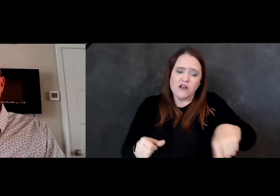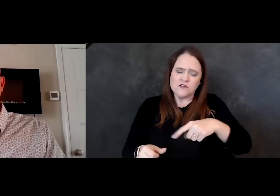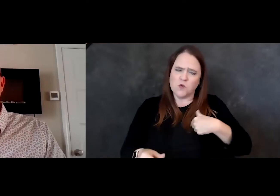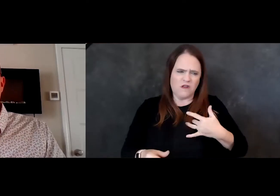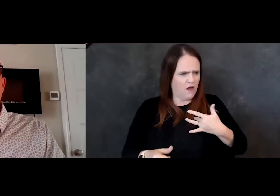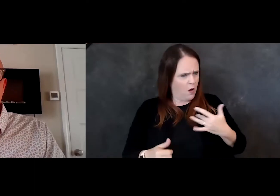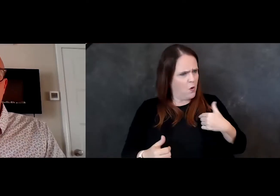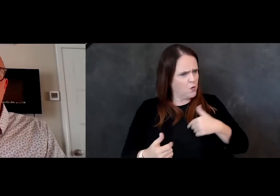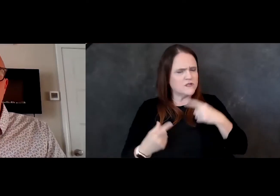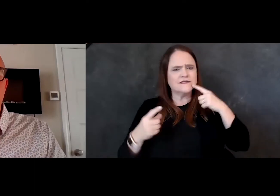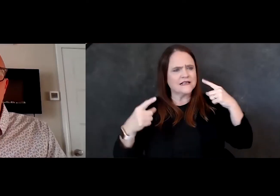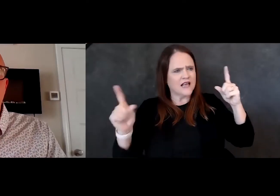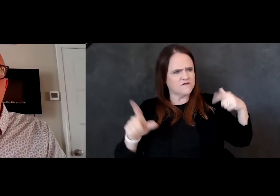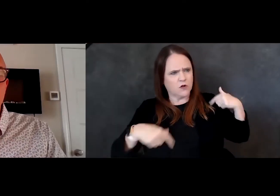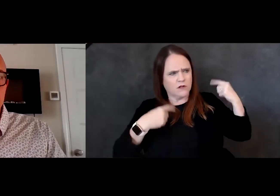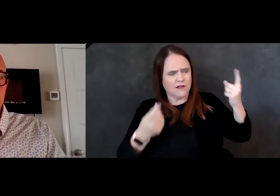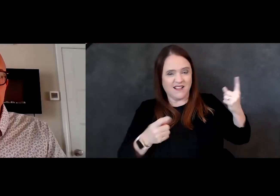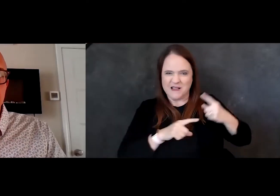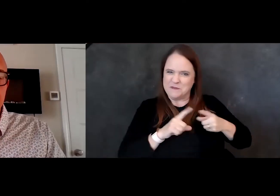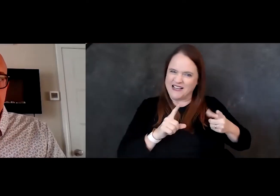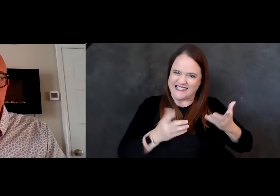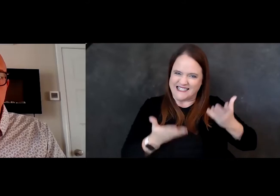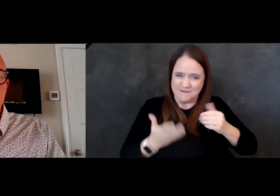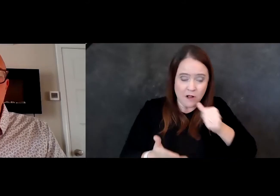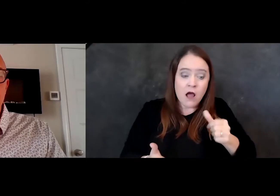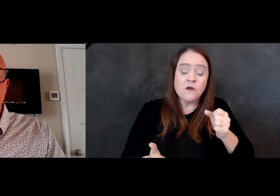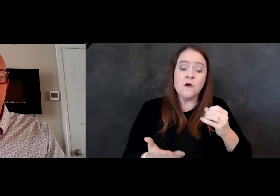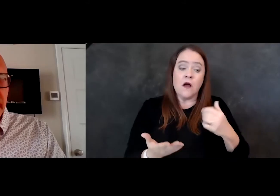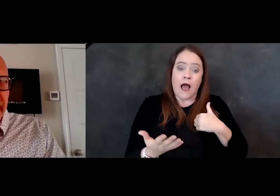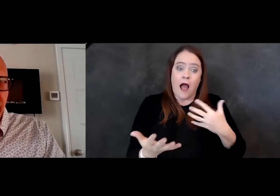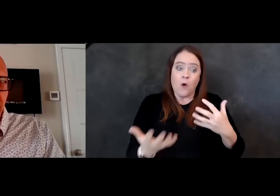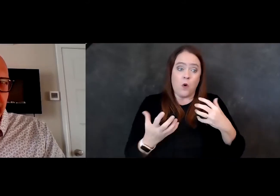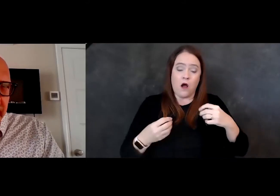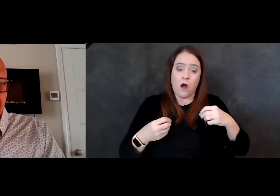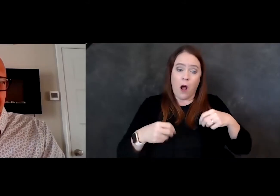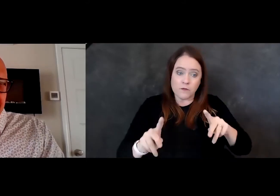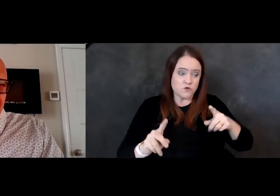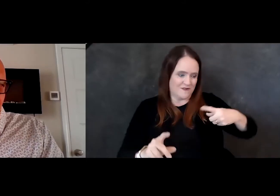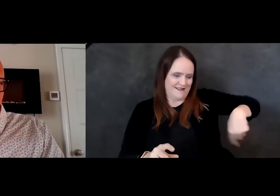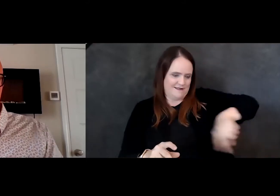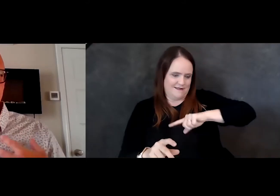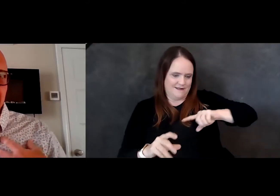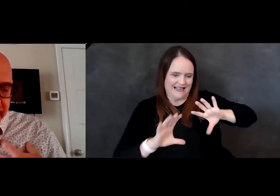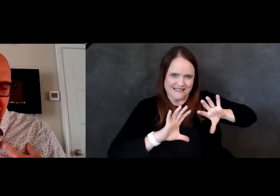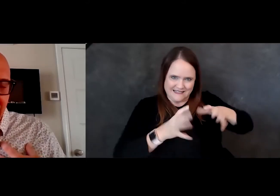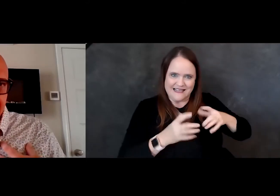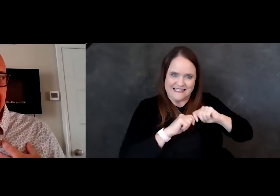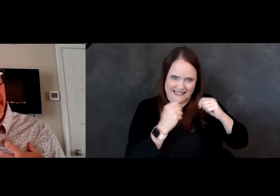I wanted us to have an opportunity as a team to sort of confront our implicit bias, if